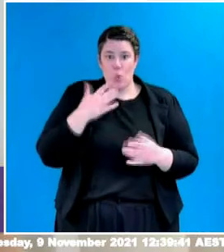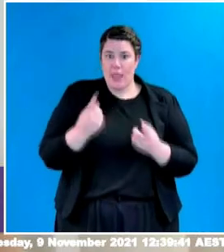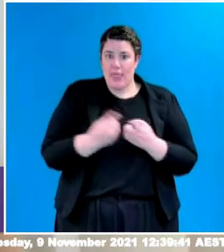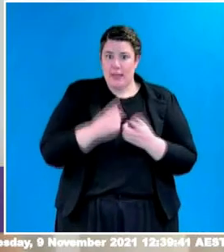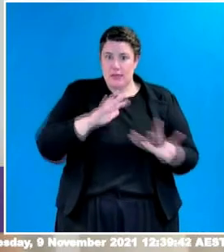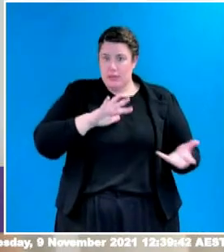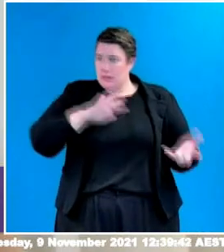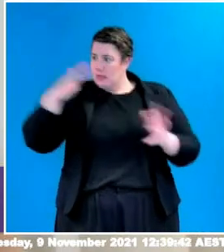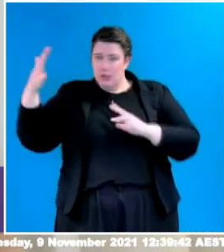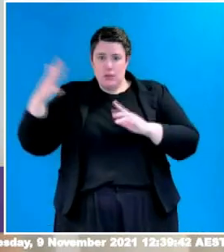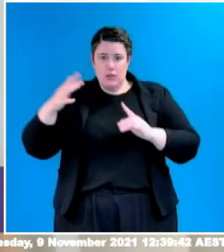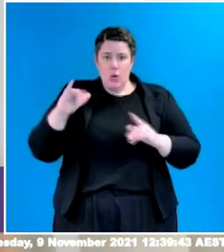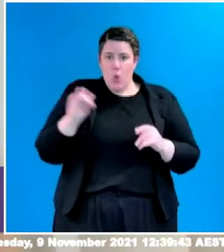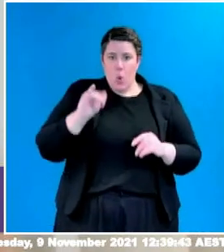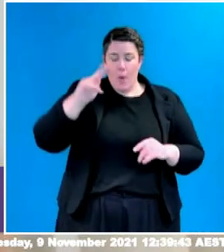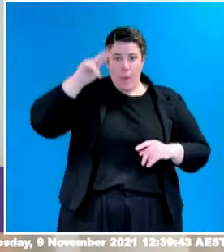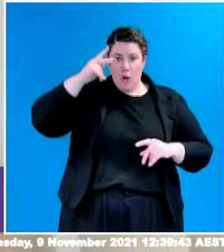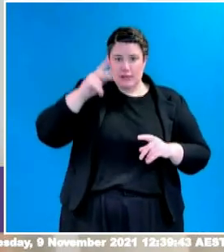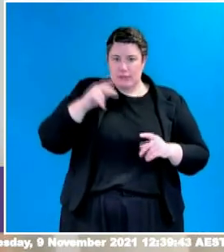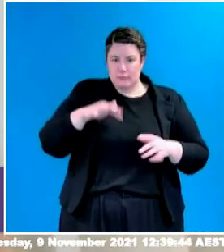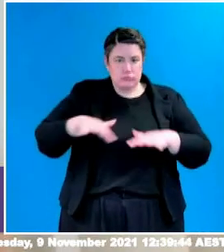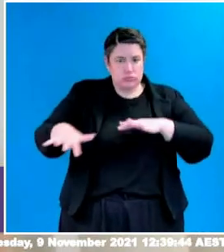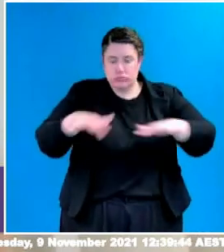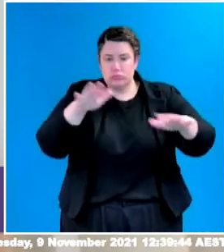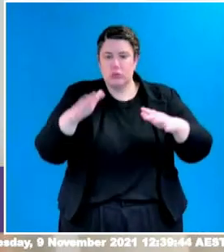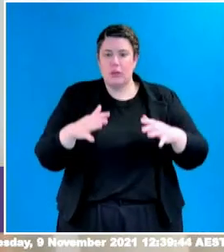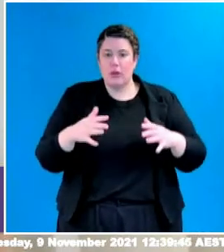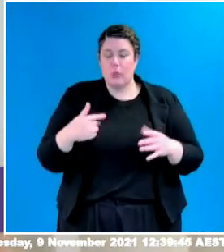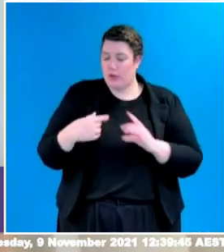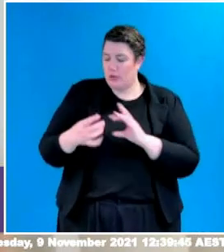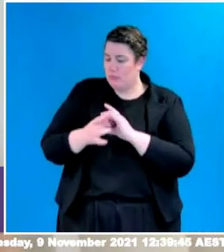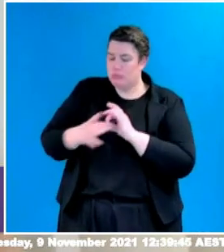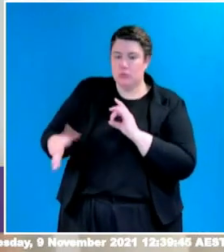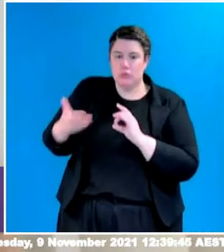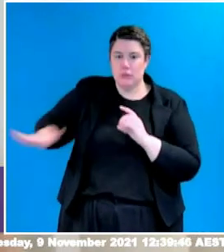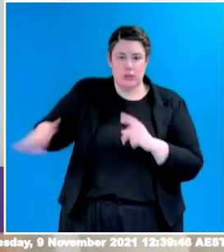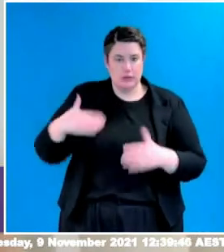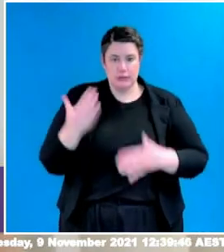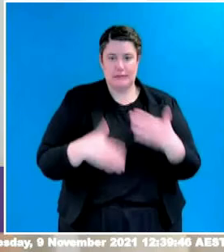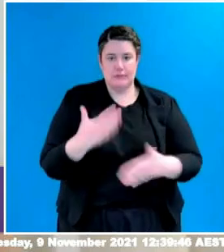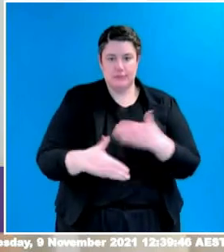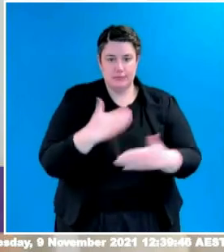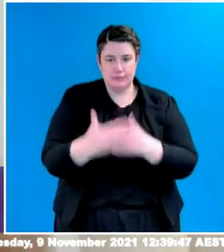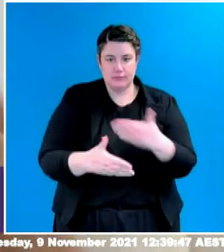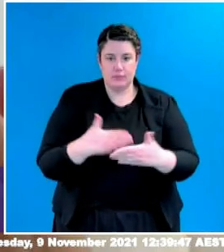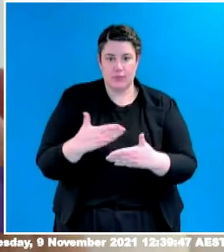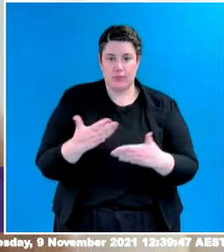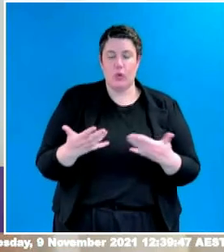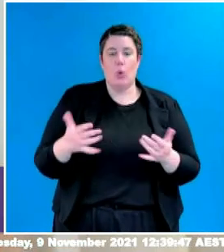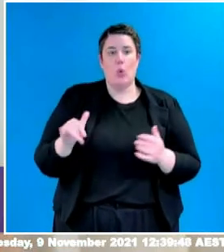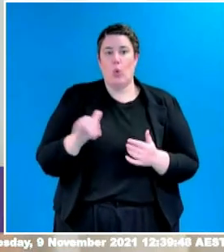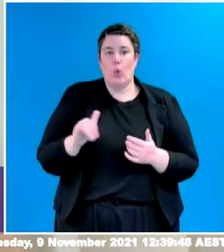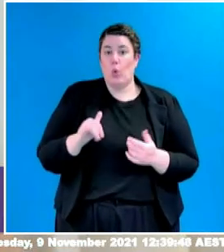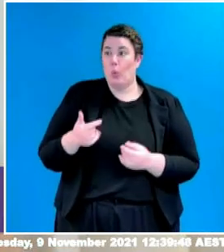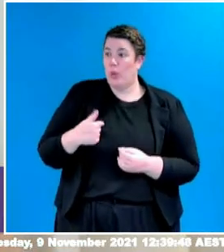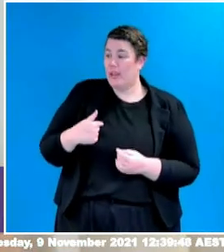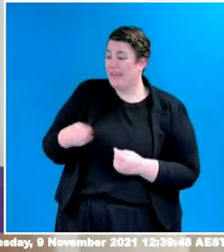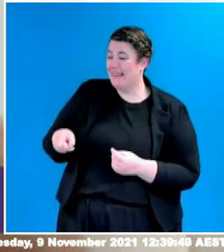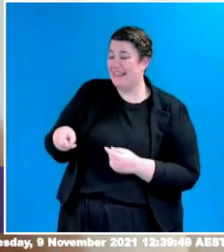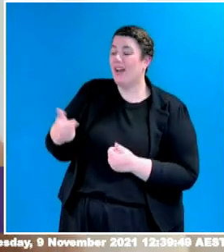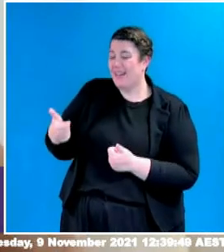inconvenient is that connector breaks or it isn't referred to or people take the